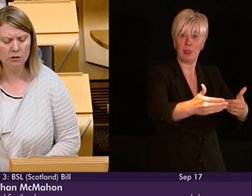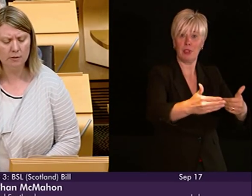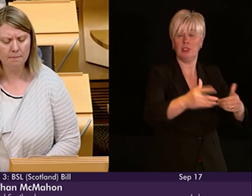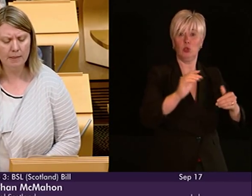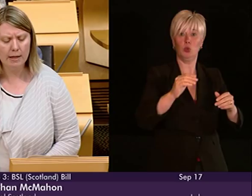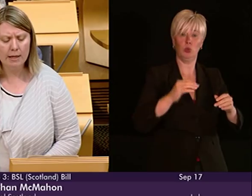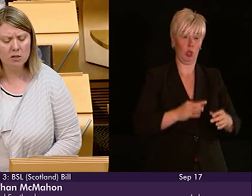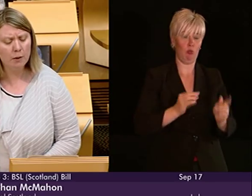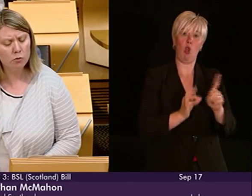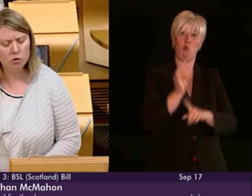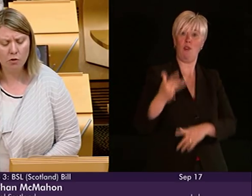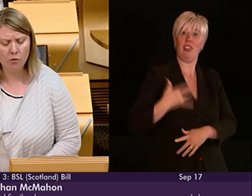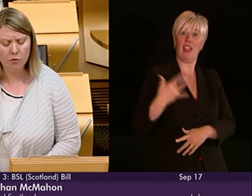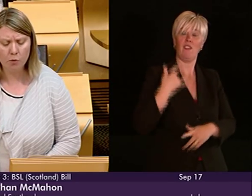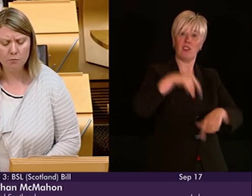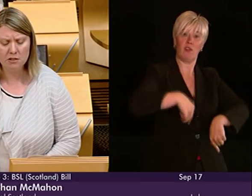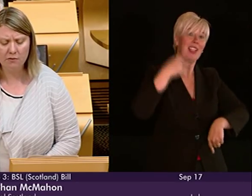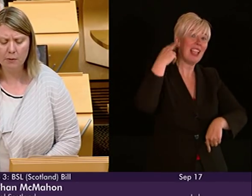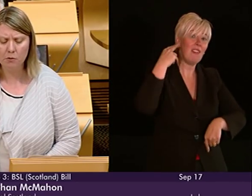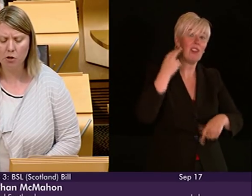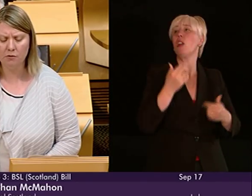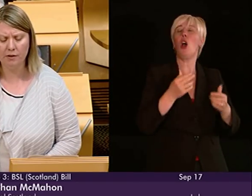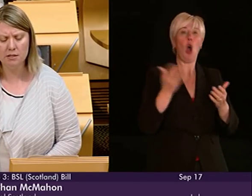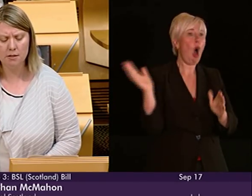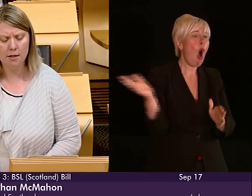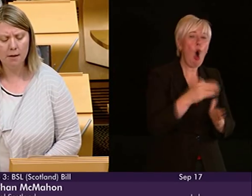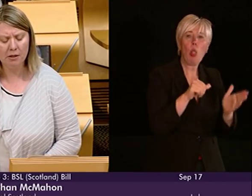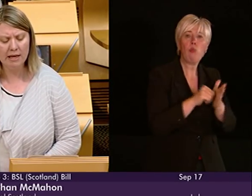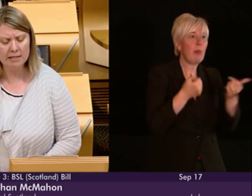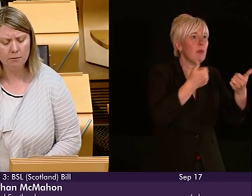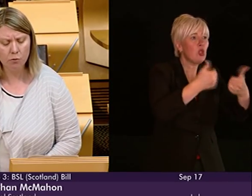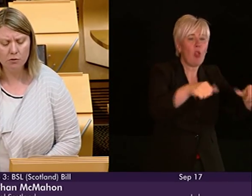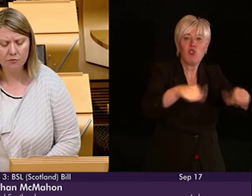Scotland. It will not solve all the problems that deaf people face, but it is an important